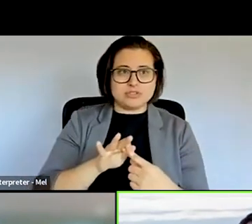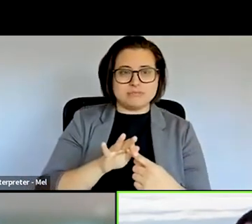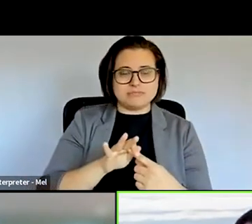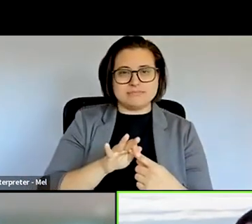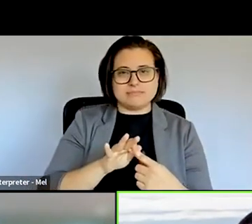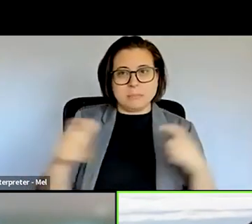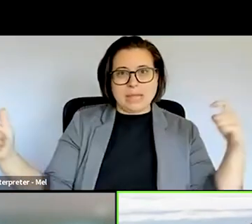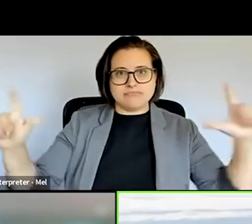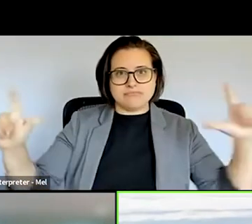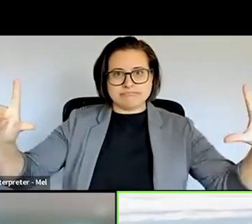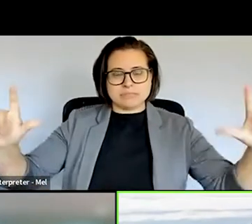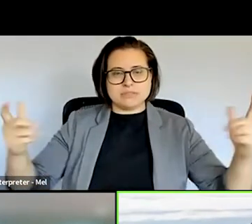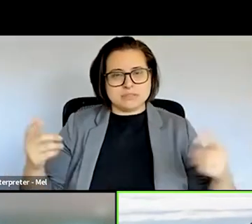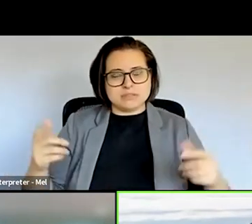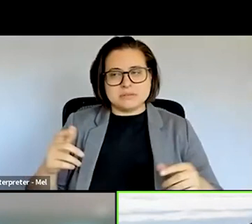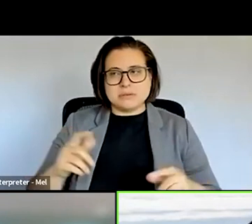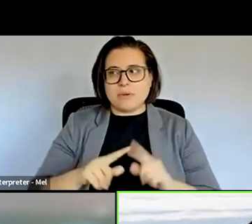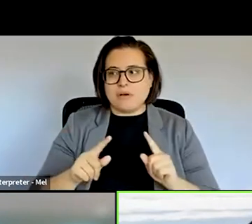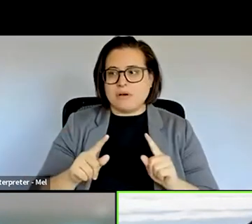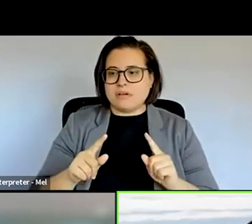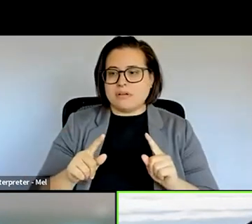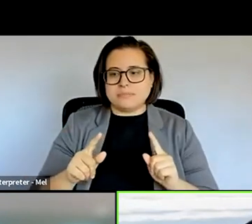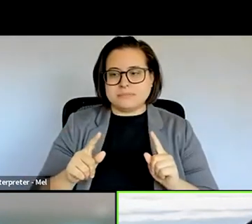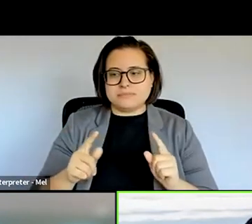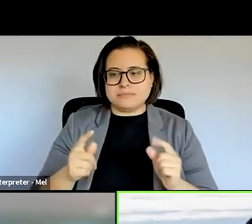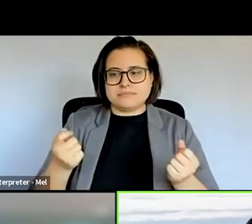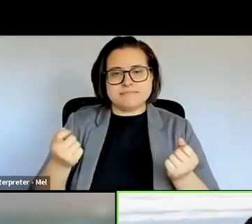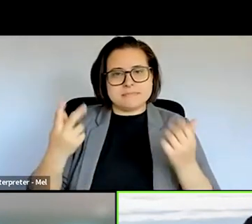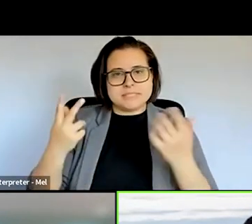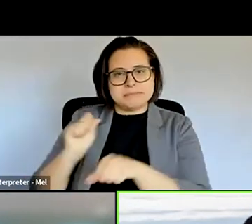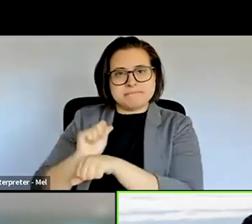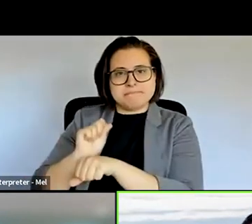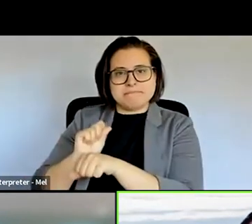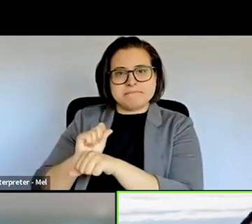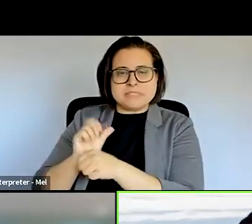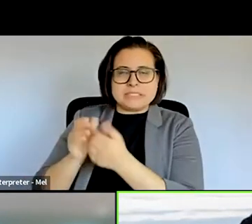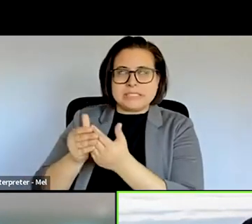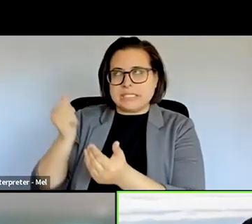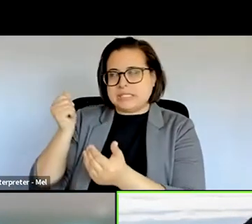little one but there are many jobs there are easier if I can just say what I want, right?